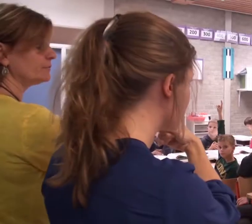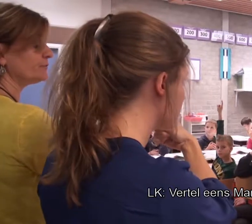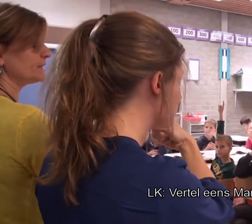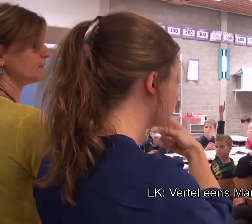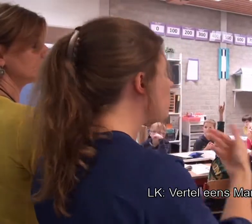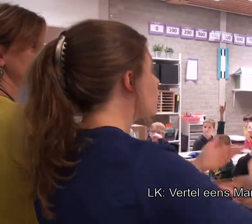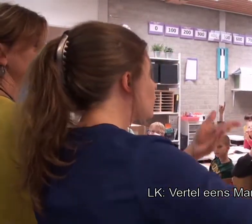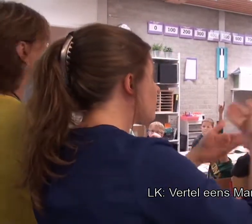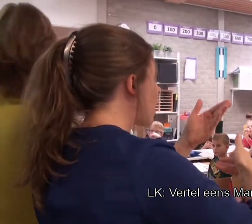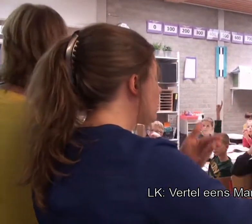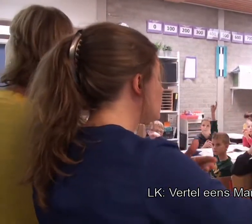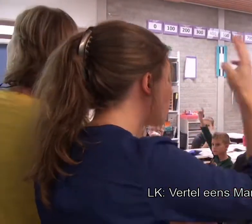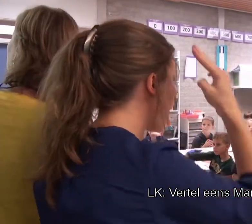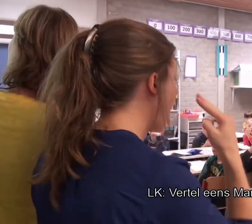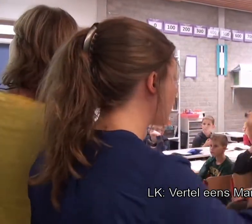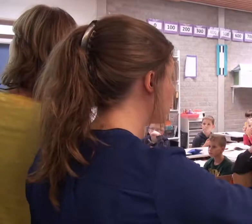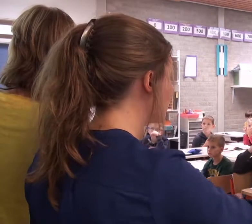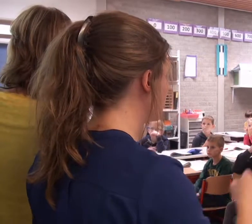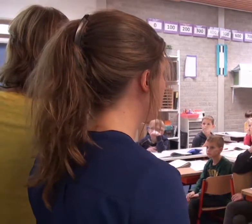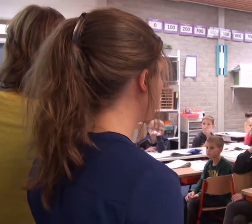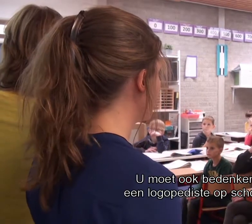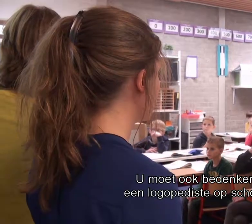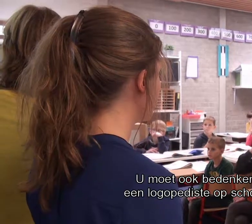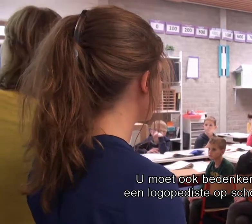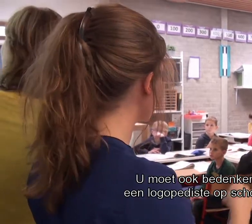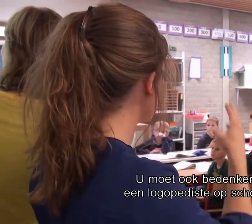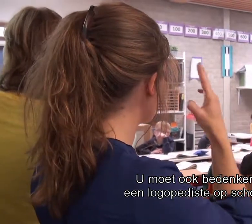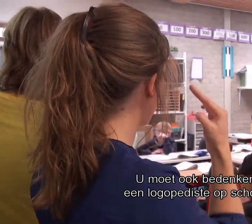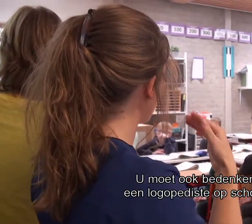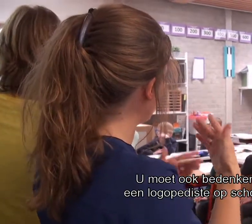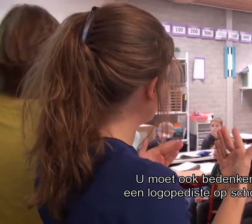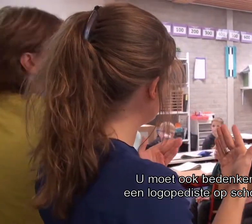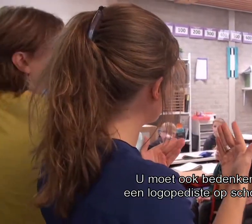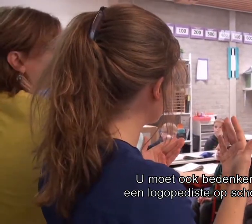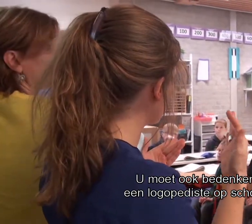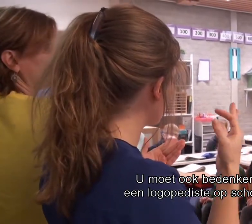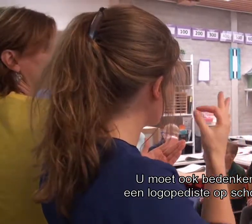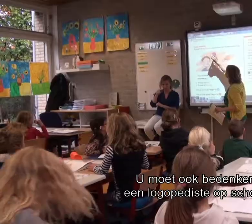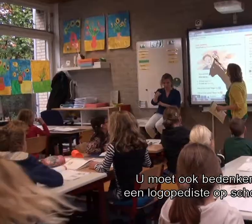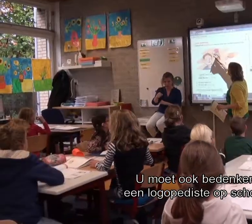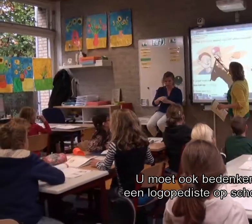Tell me, Mare. You must keep in mind that a speech and language therapist works at school as well...